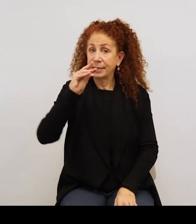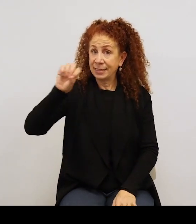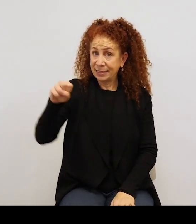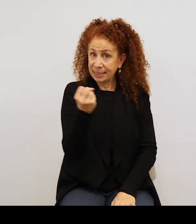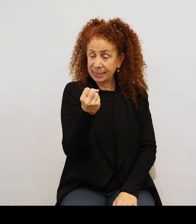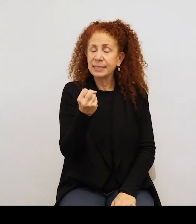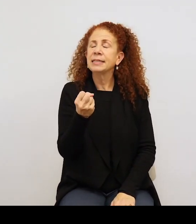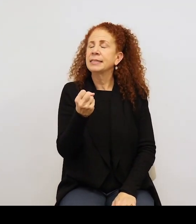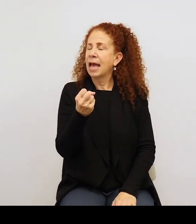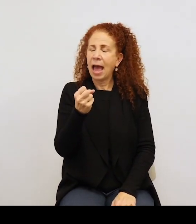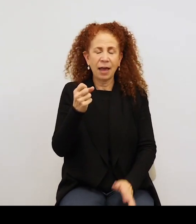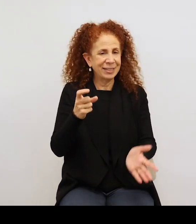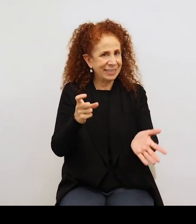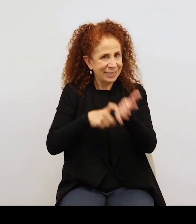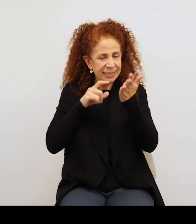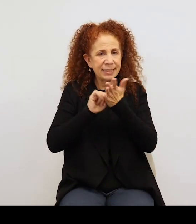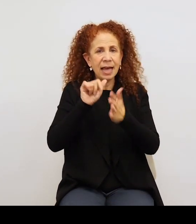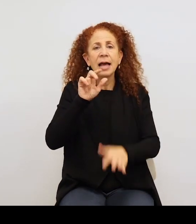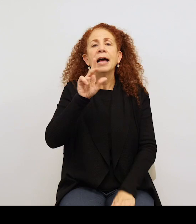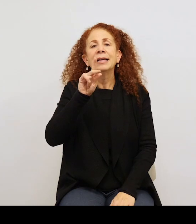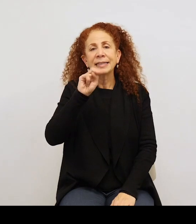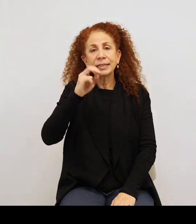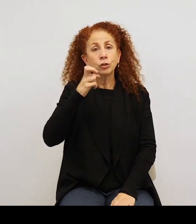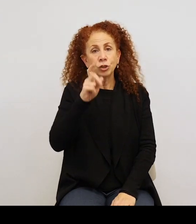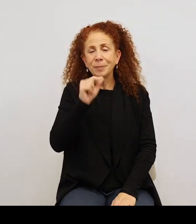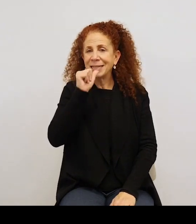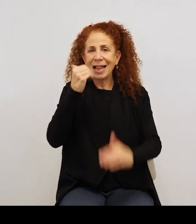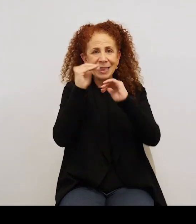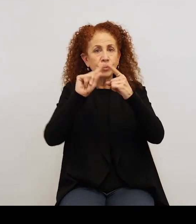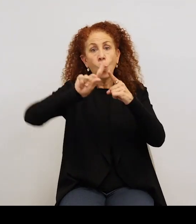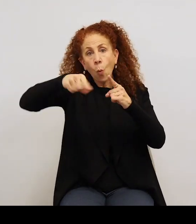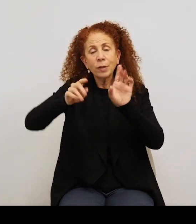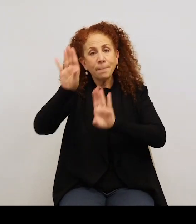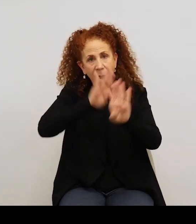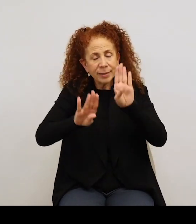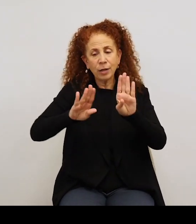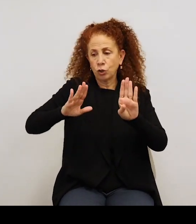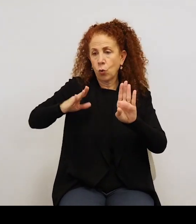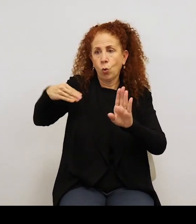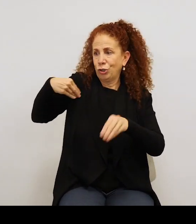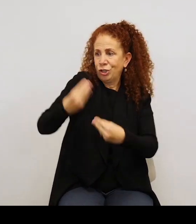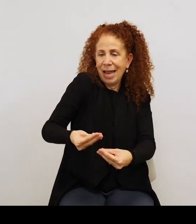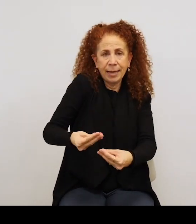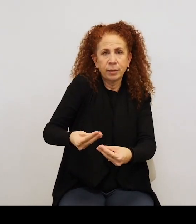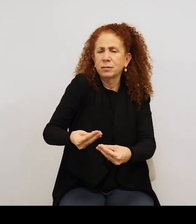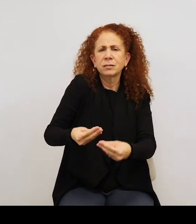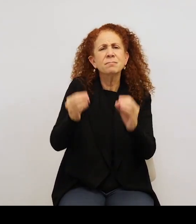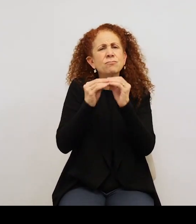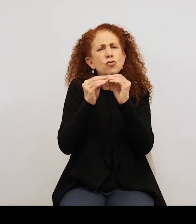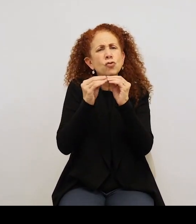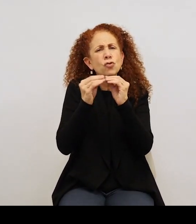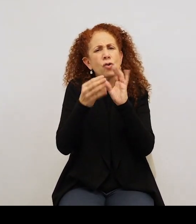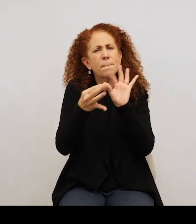have insisted that kinship should not be limited to biological or genetic ties, but that kinship bonds can reach far